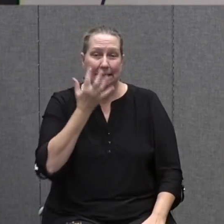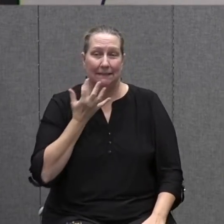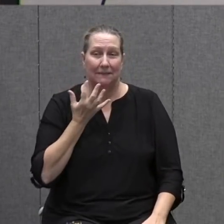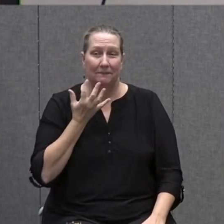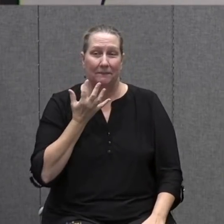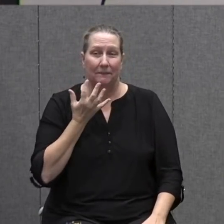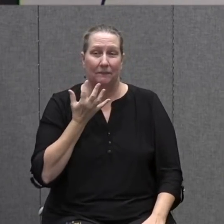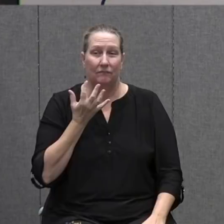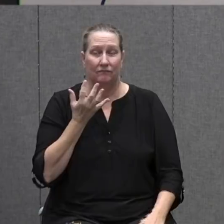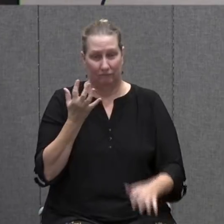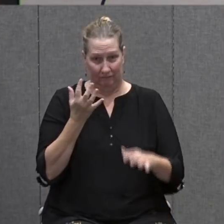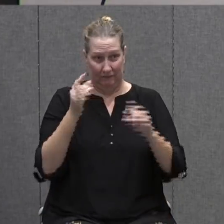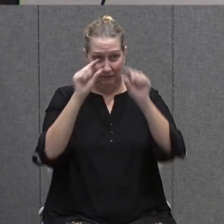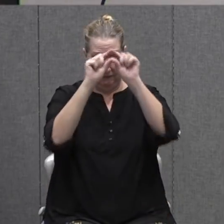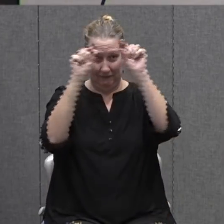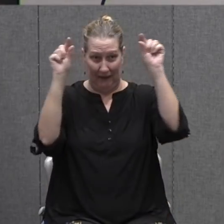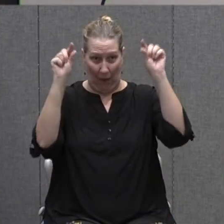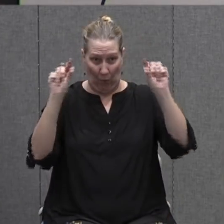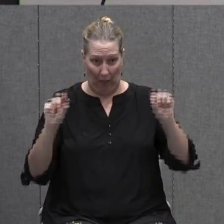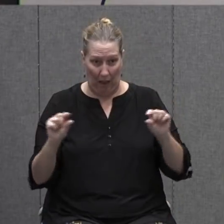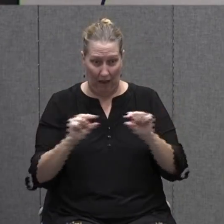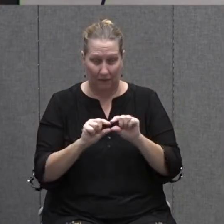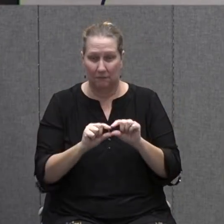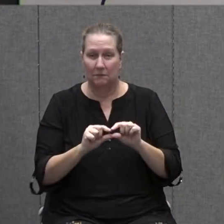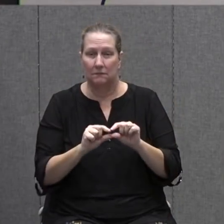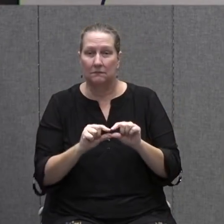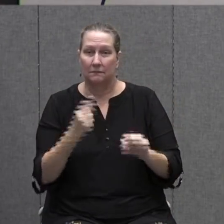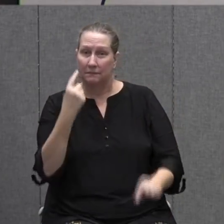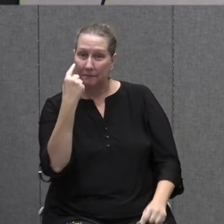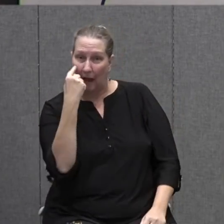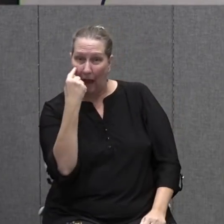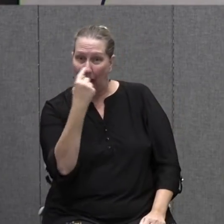for two eyes and a nose. I tried to spell hello